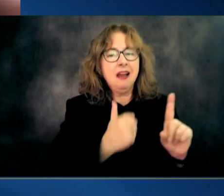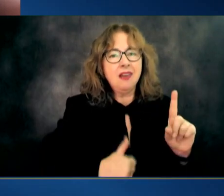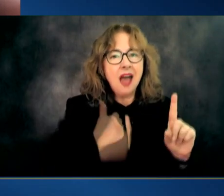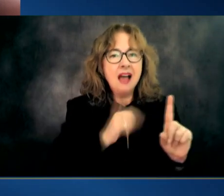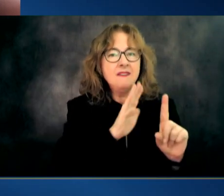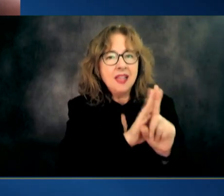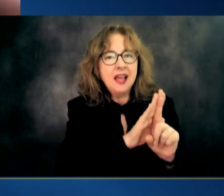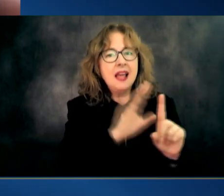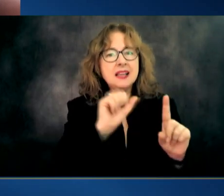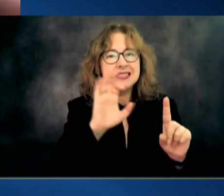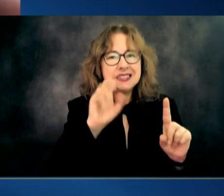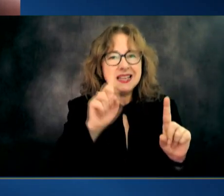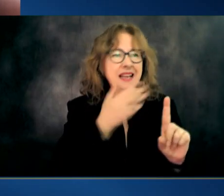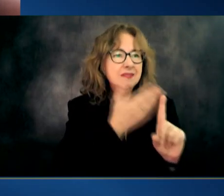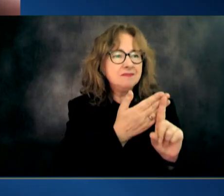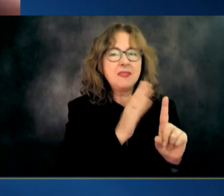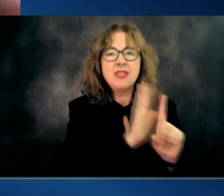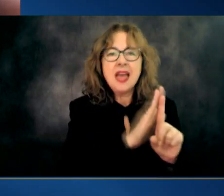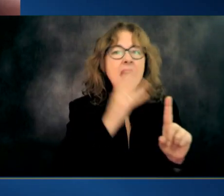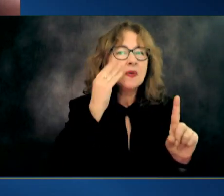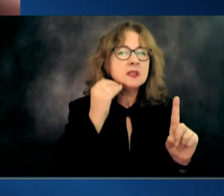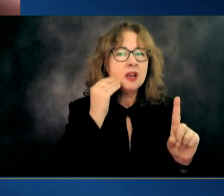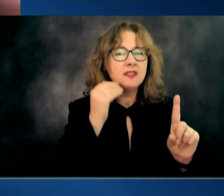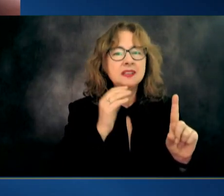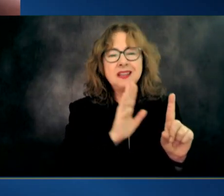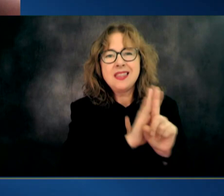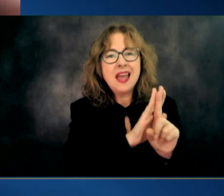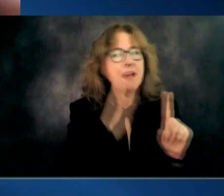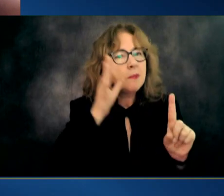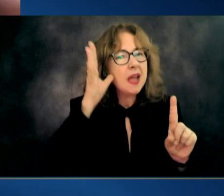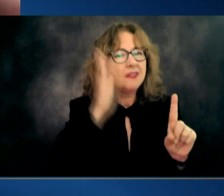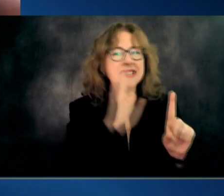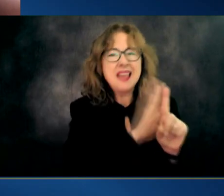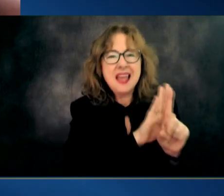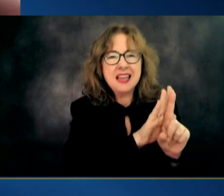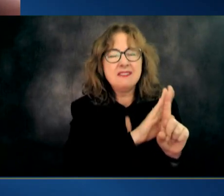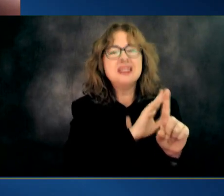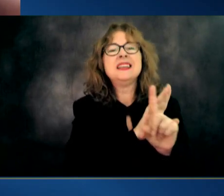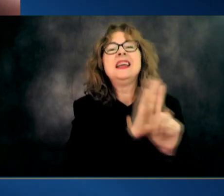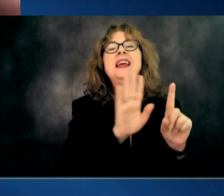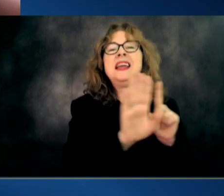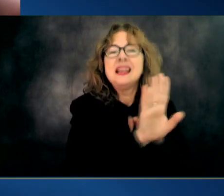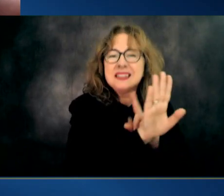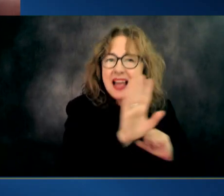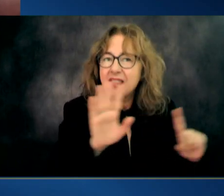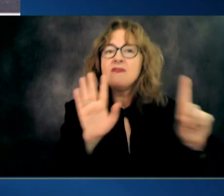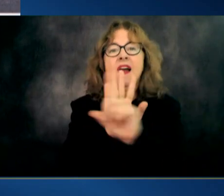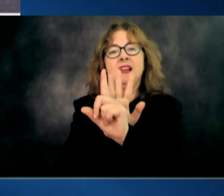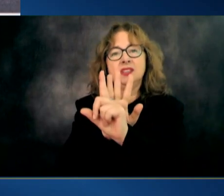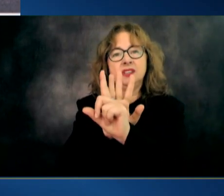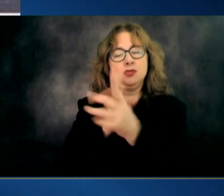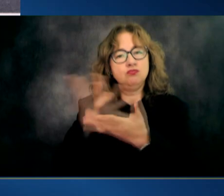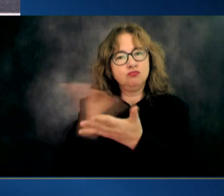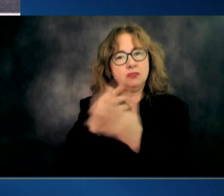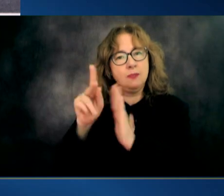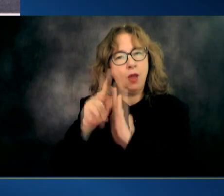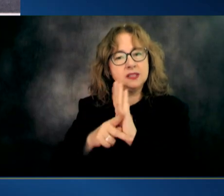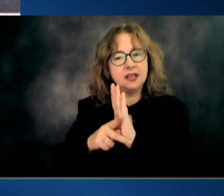caregivers, patients, is really brought to the forefront in policy and programs. Ashley Valentine: Yeah. I can take that. I do want to preference by saying my brother and